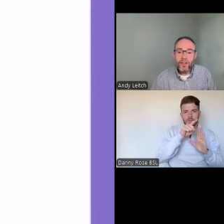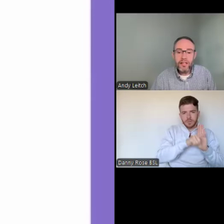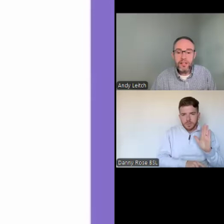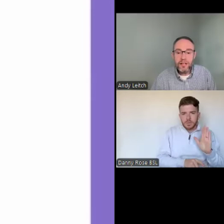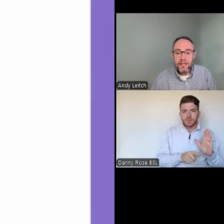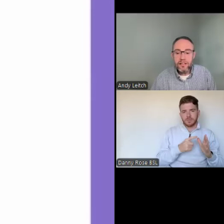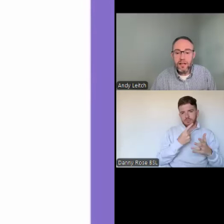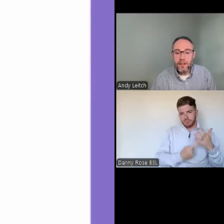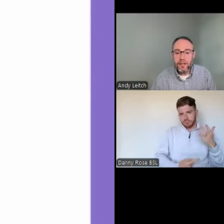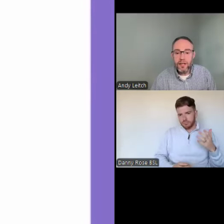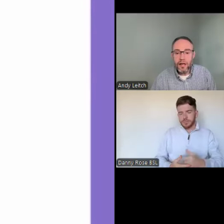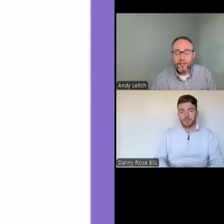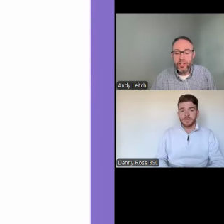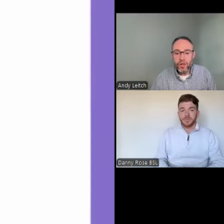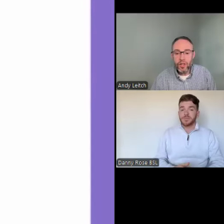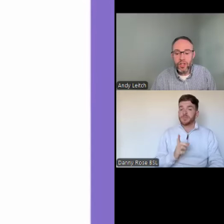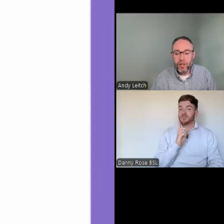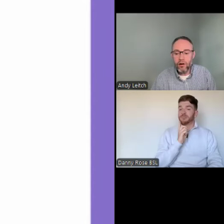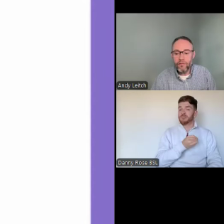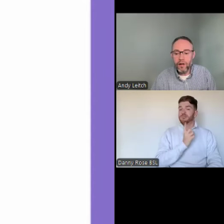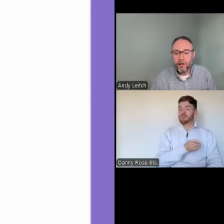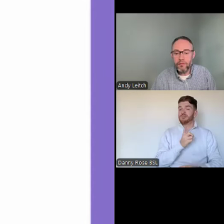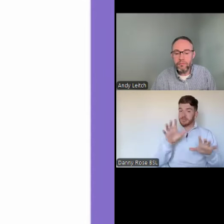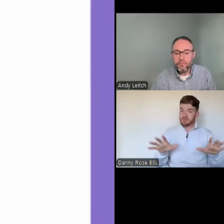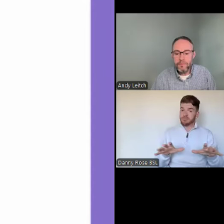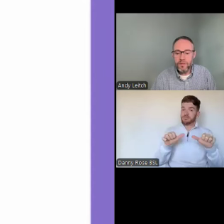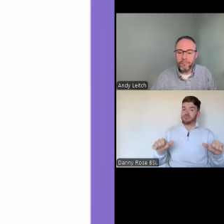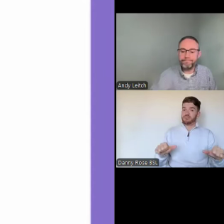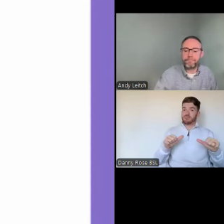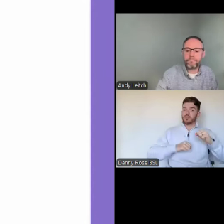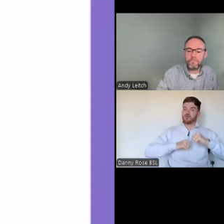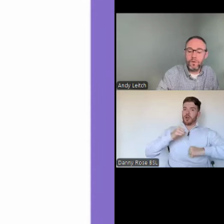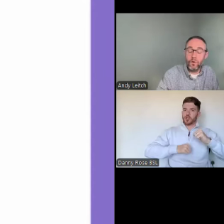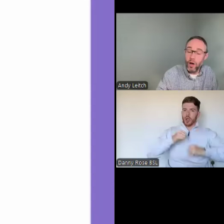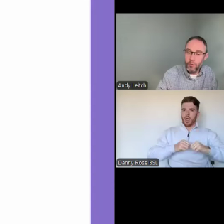That is the structure of our website or our homepage.